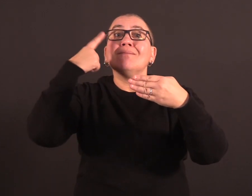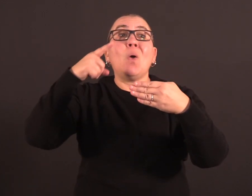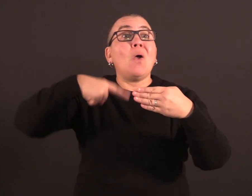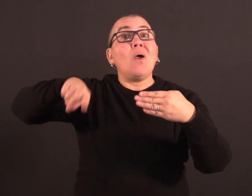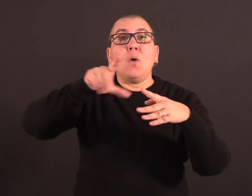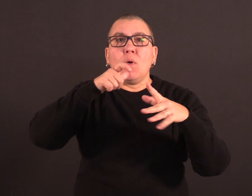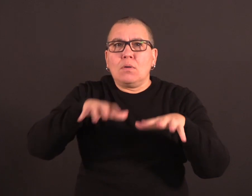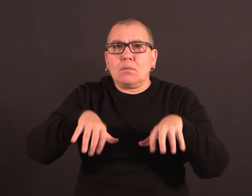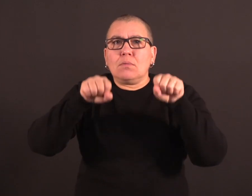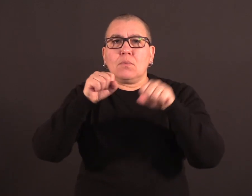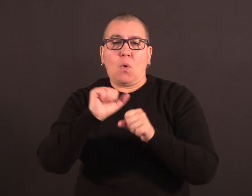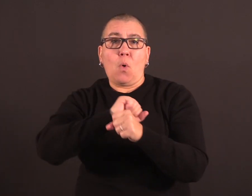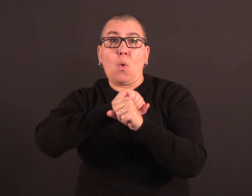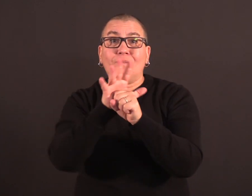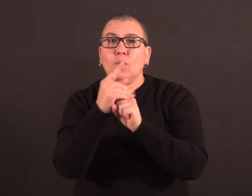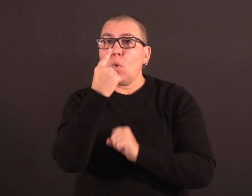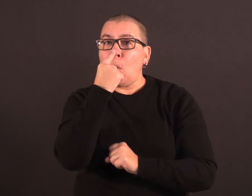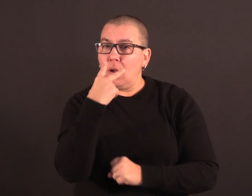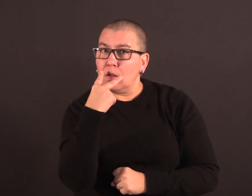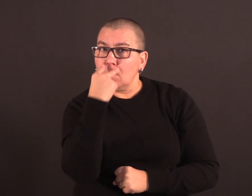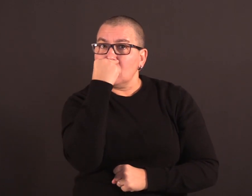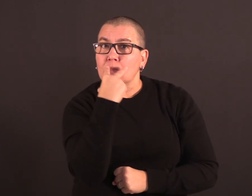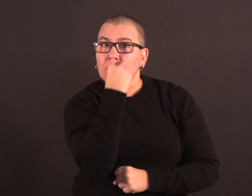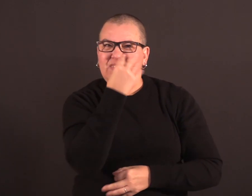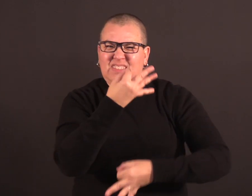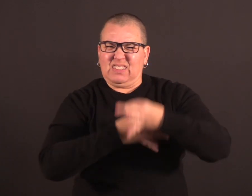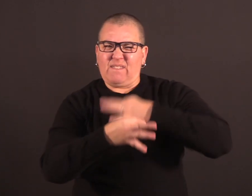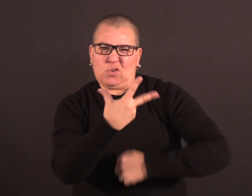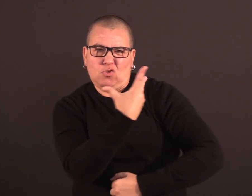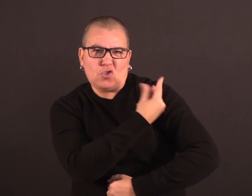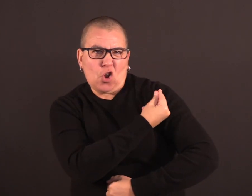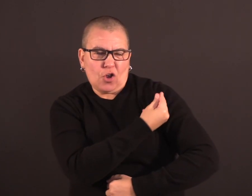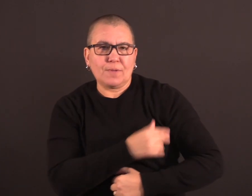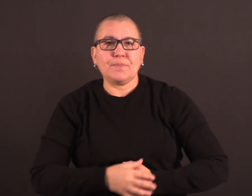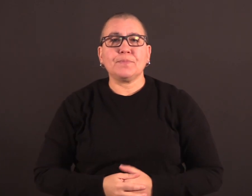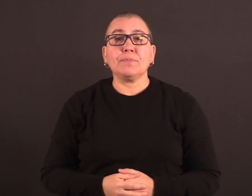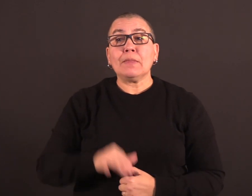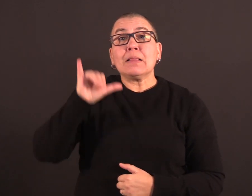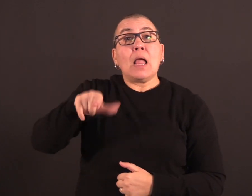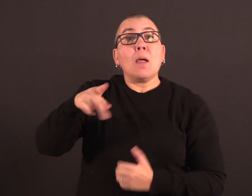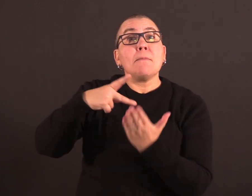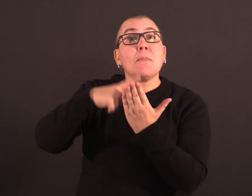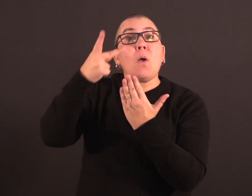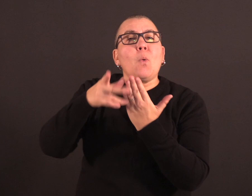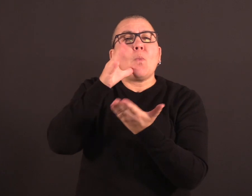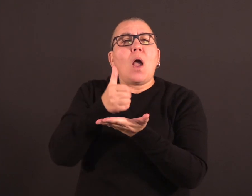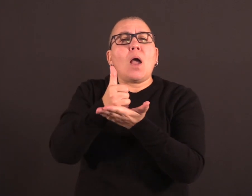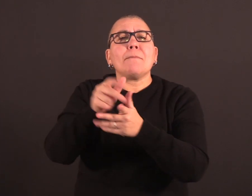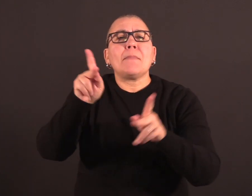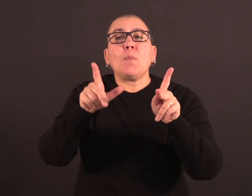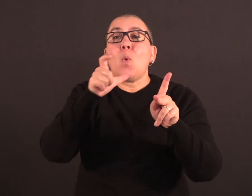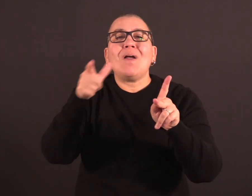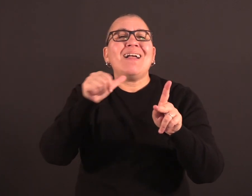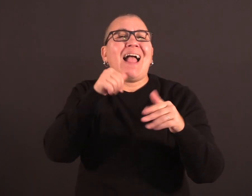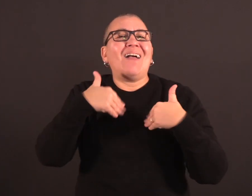Americans who have yet to receive the vaccine, this new option may prove advantageous to many.